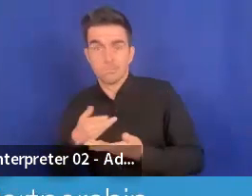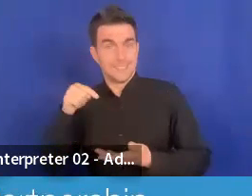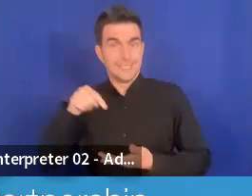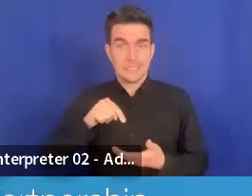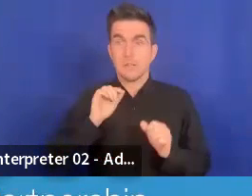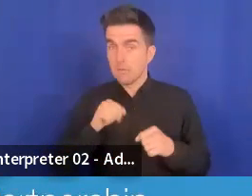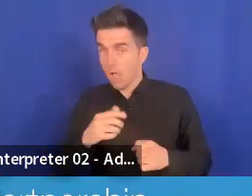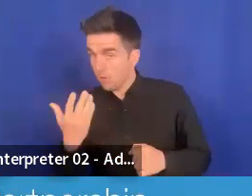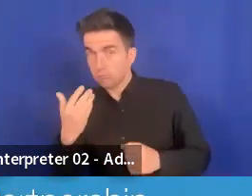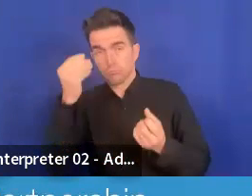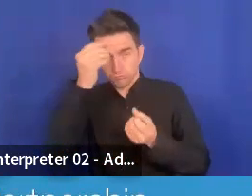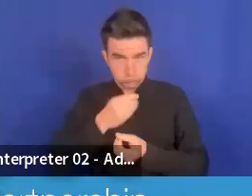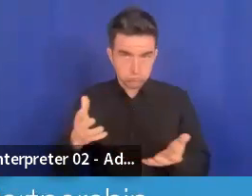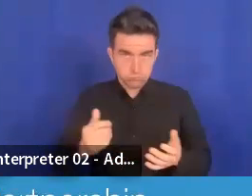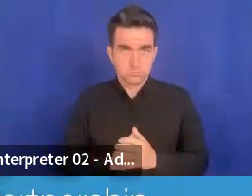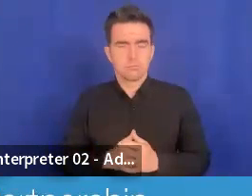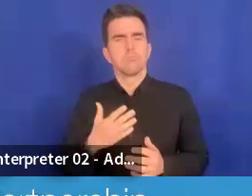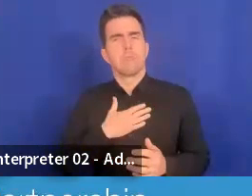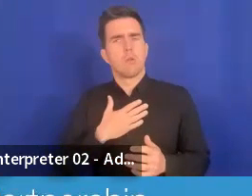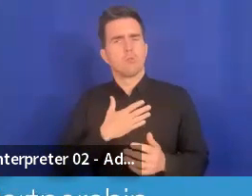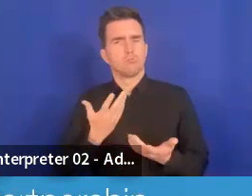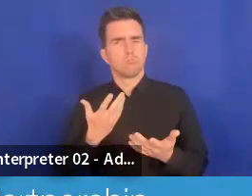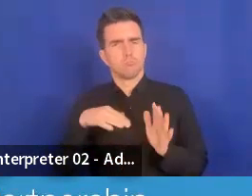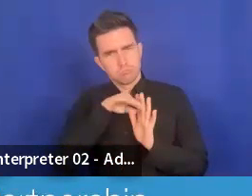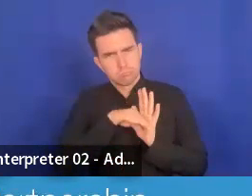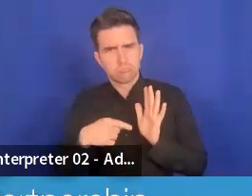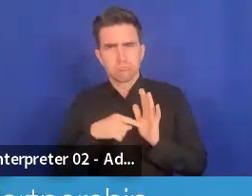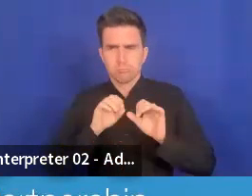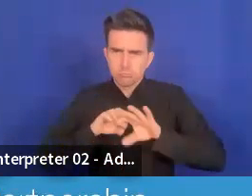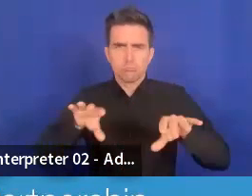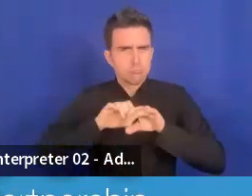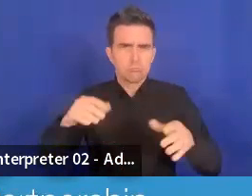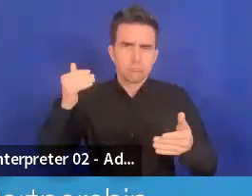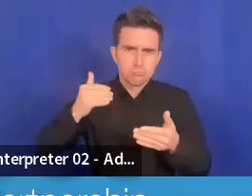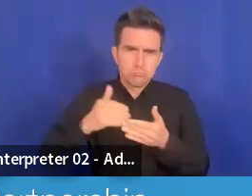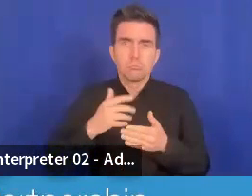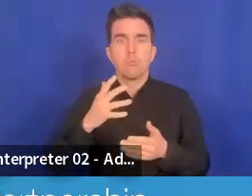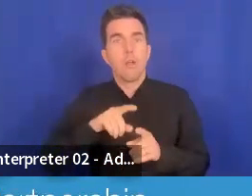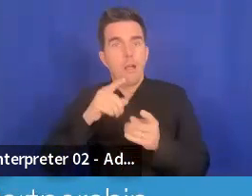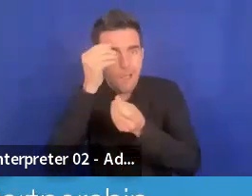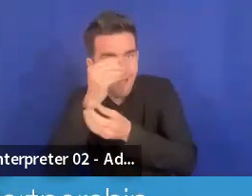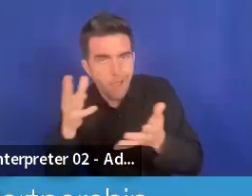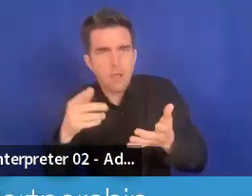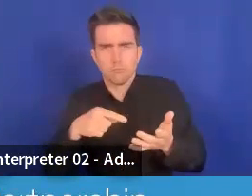But for now, the concept paper indicates the list of speakers will not be pre established.